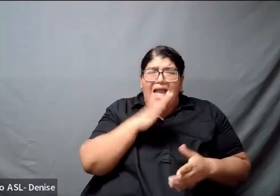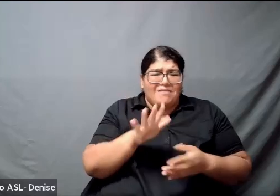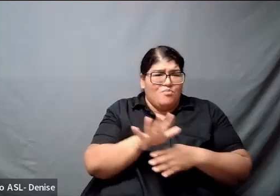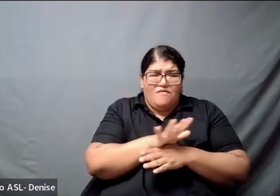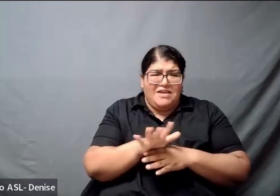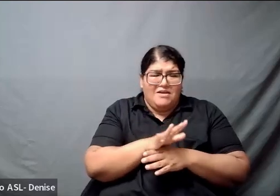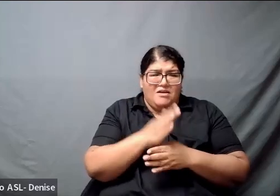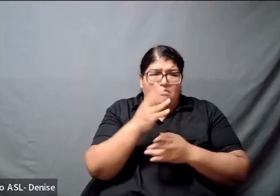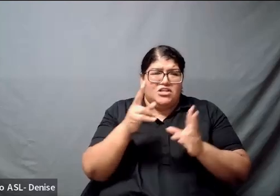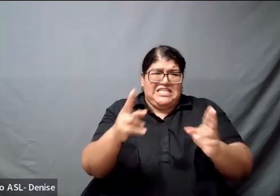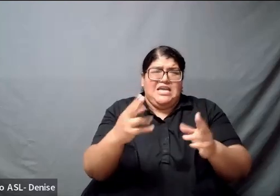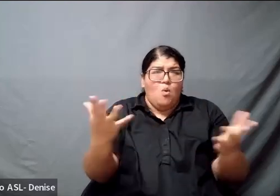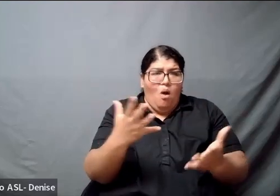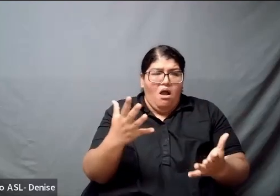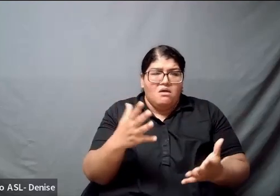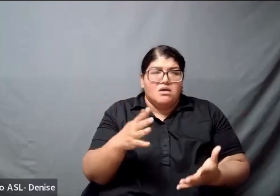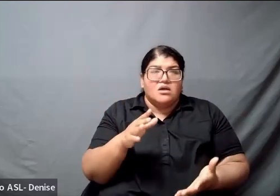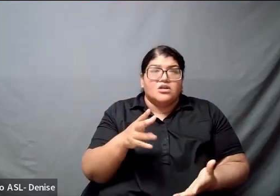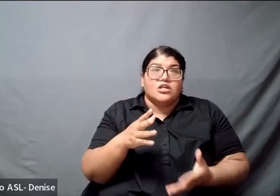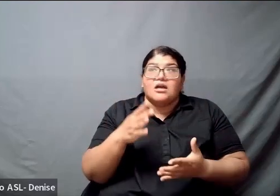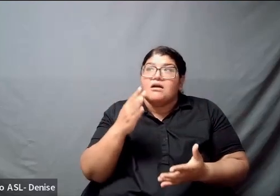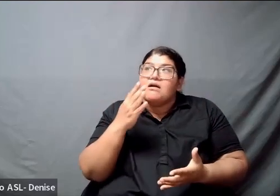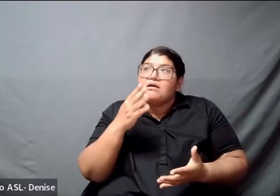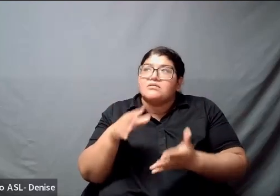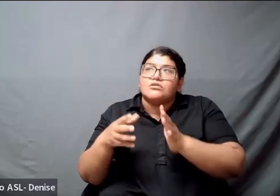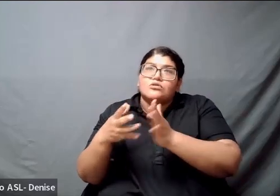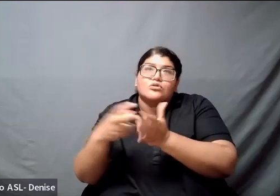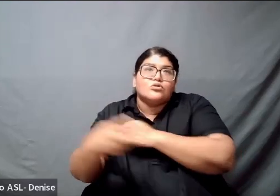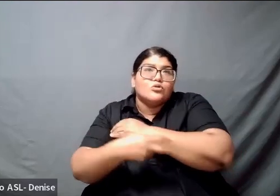It was bad. And then we continued to work with,